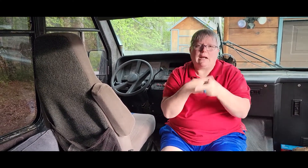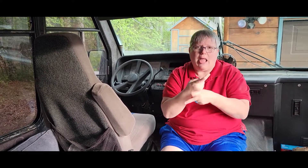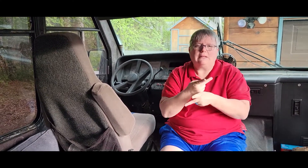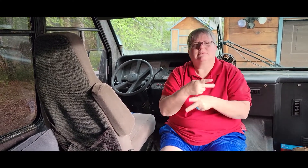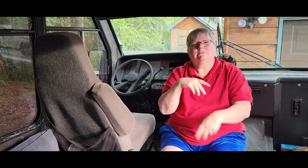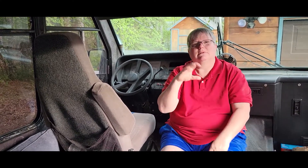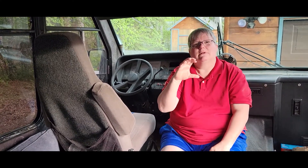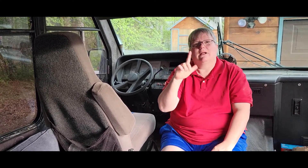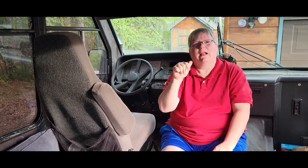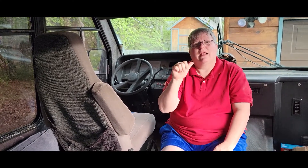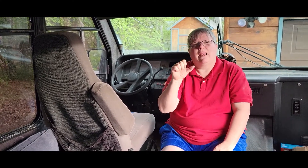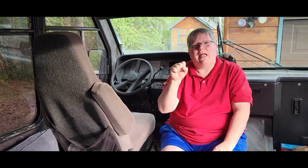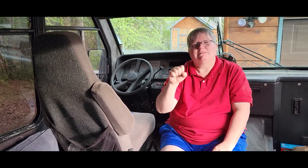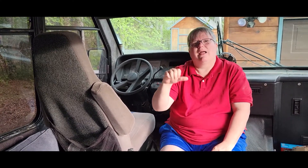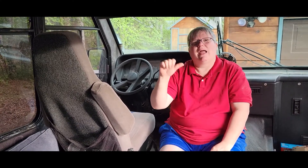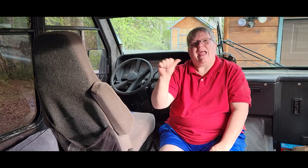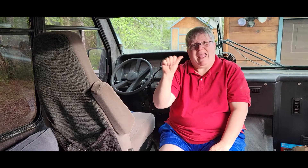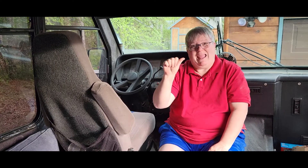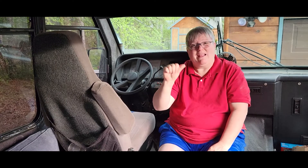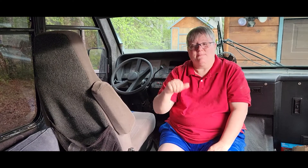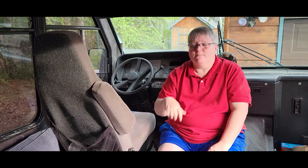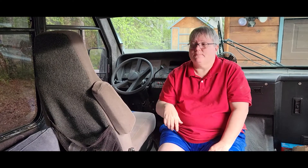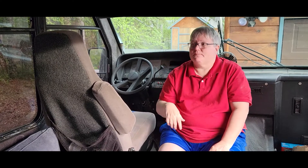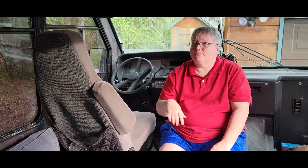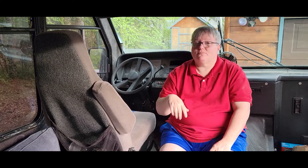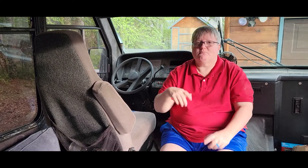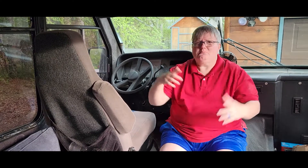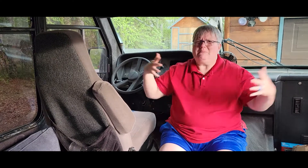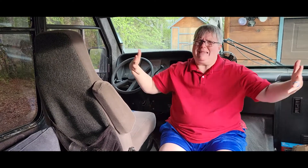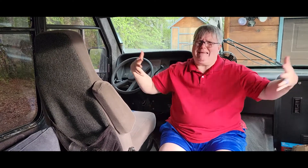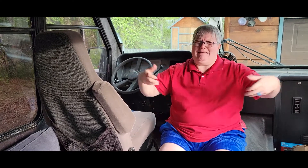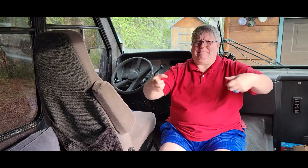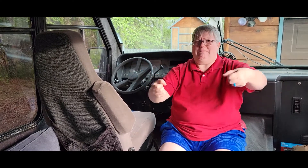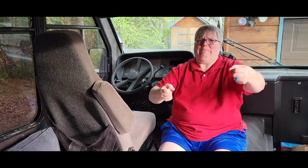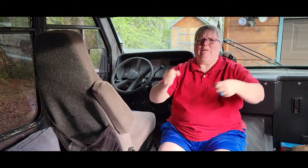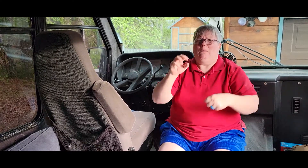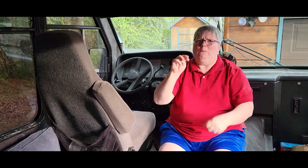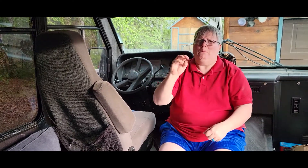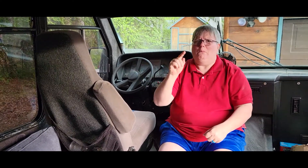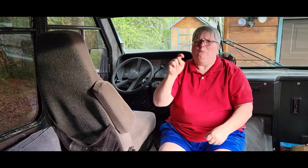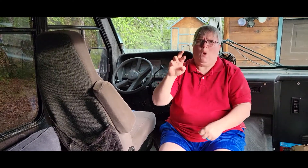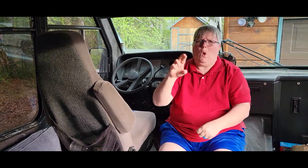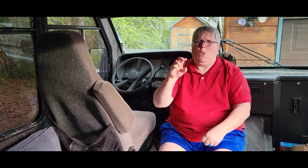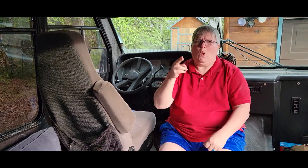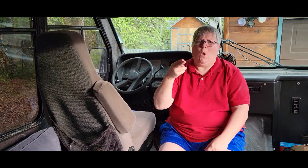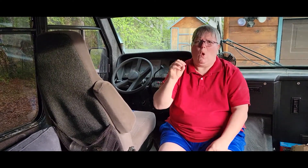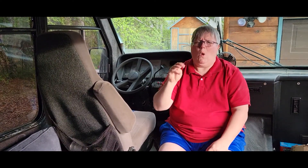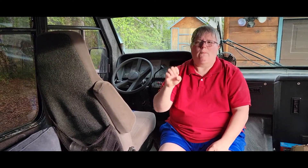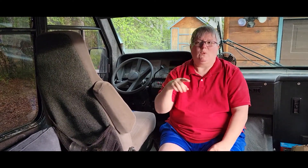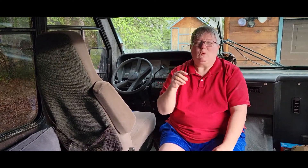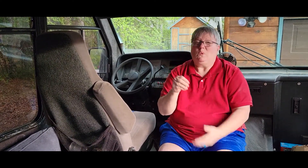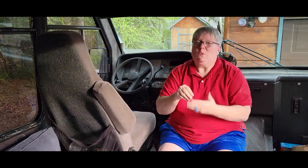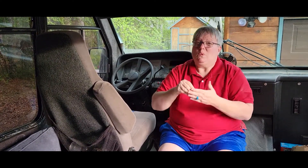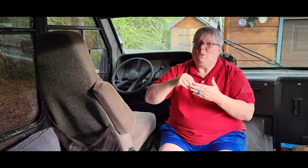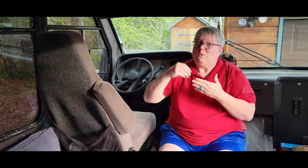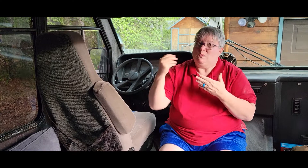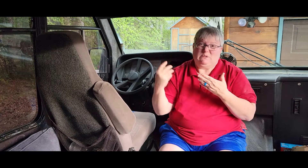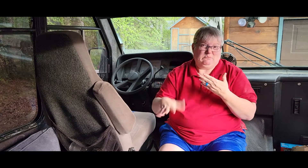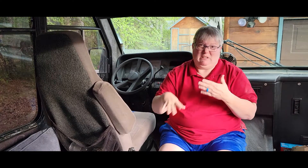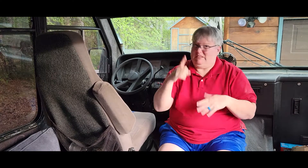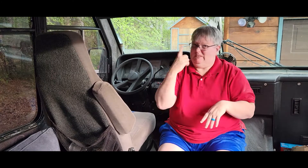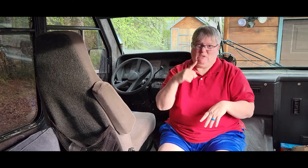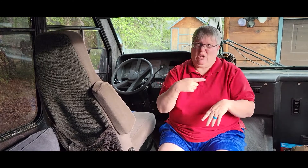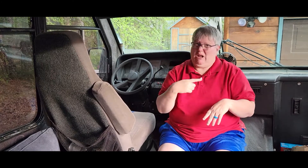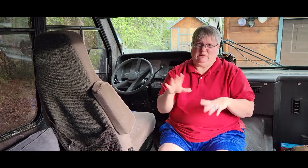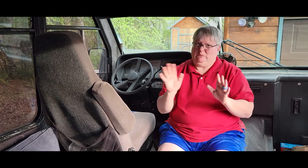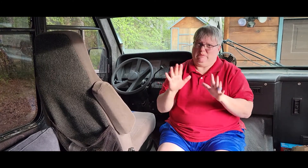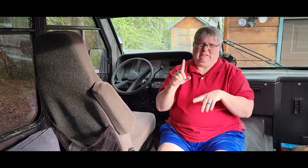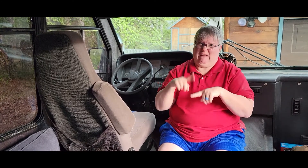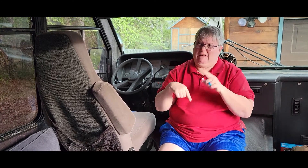Like a type a class A. Um you know the big motor homes. Ooh too expensive for us. We can't afford